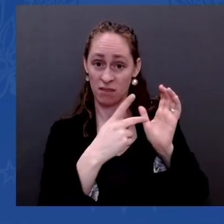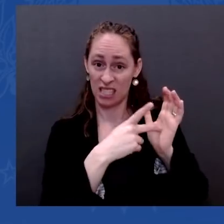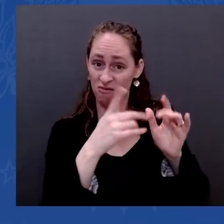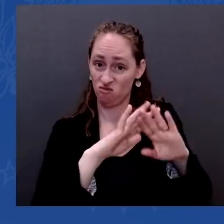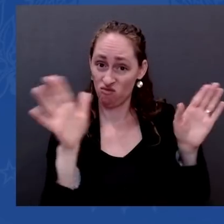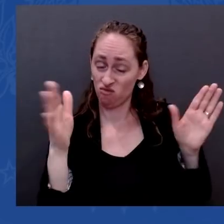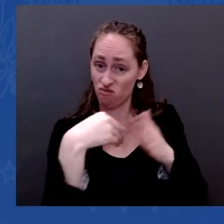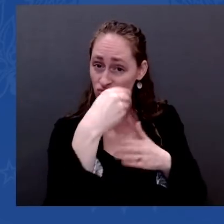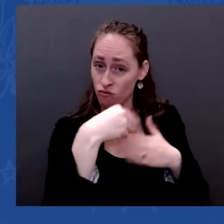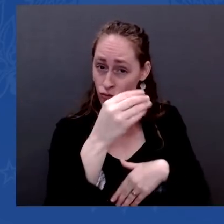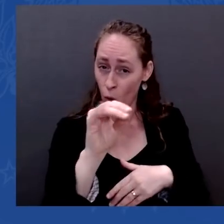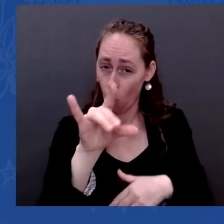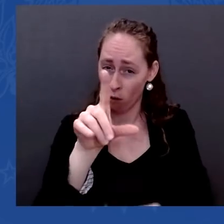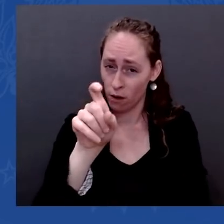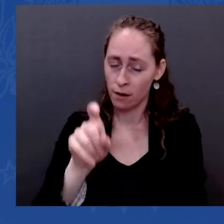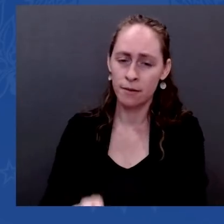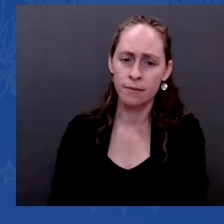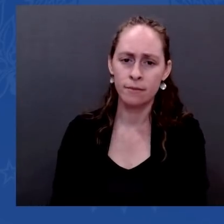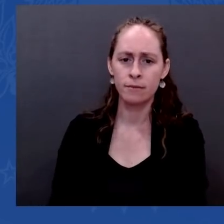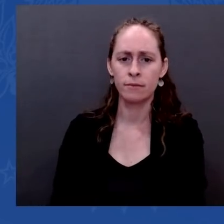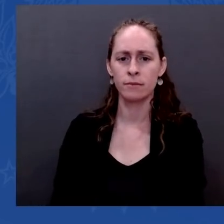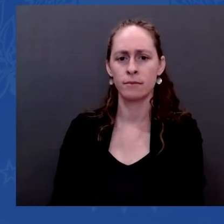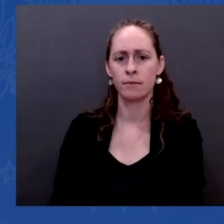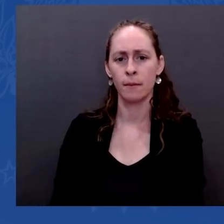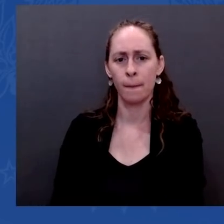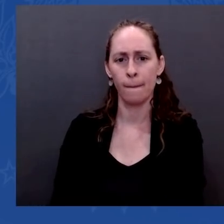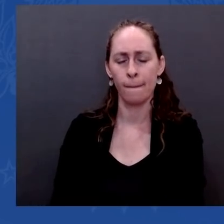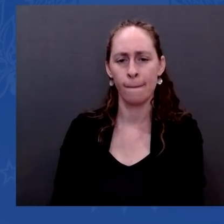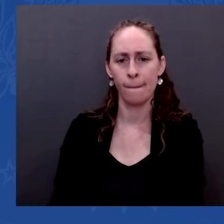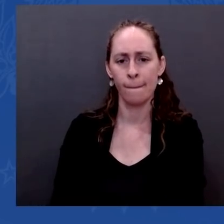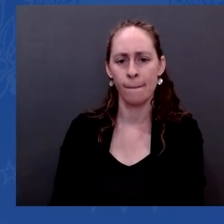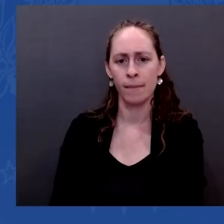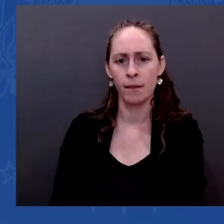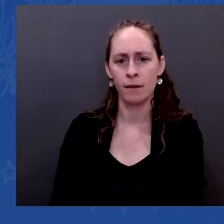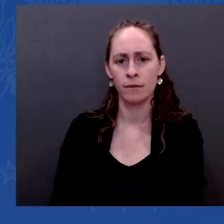There is a big controversy in Germany about fracking gas